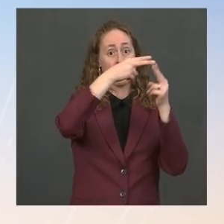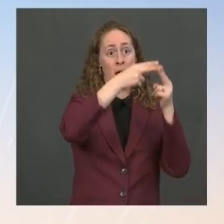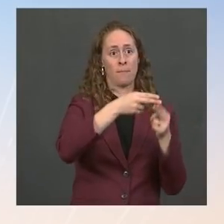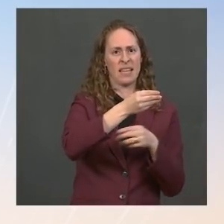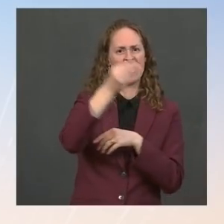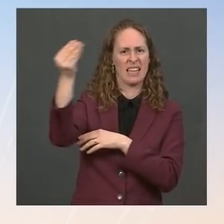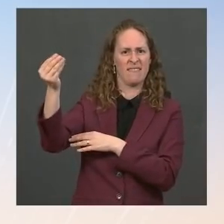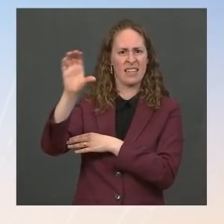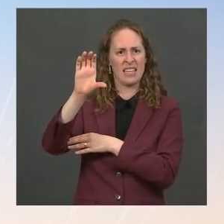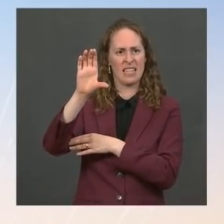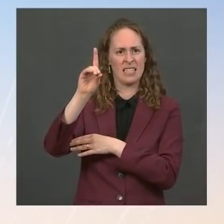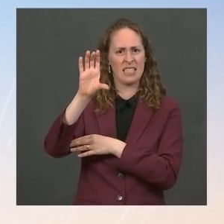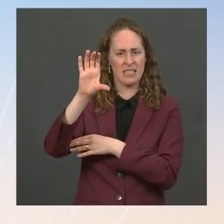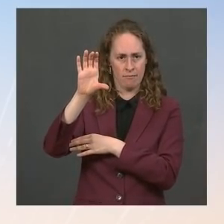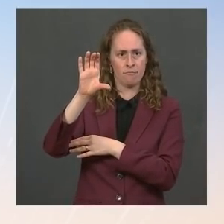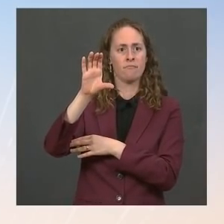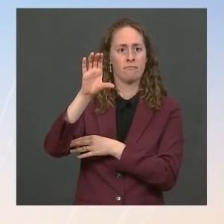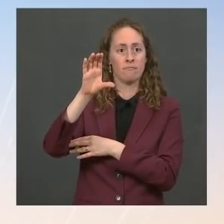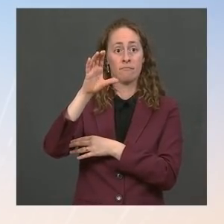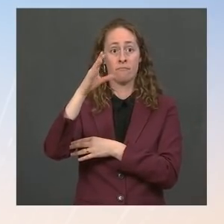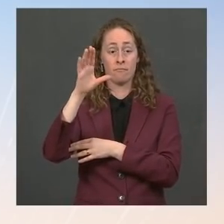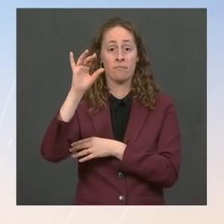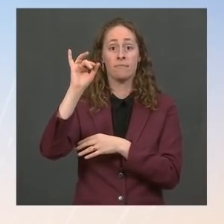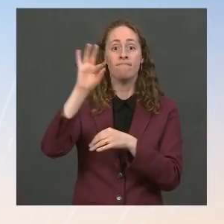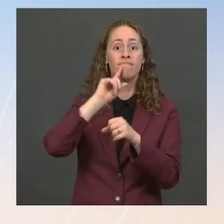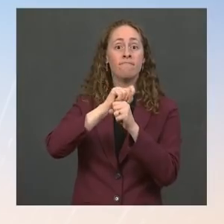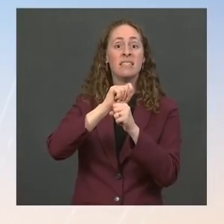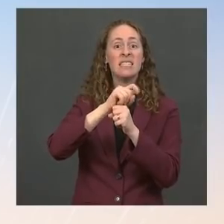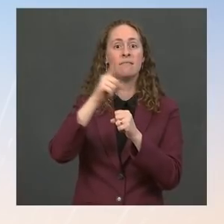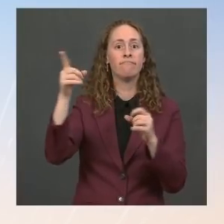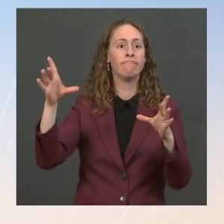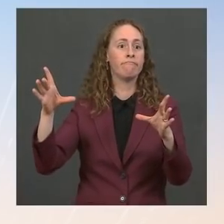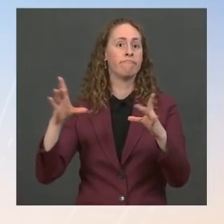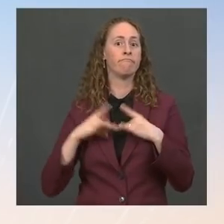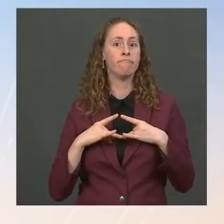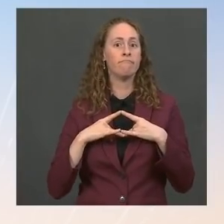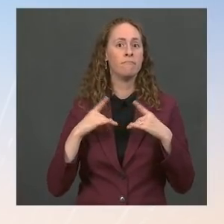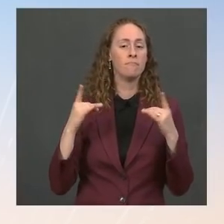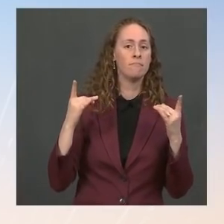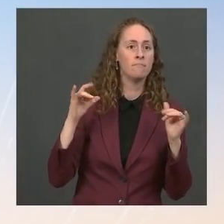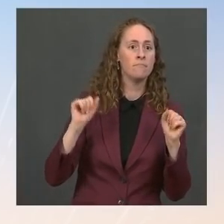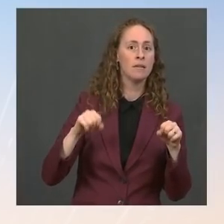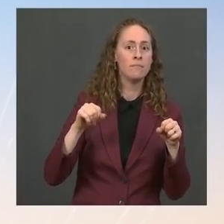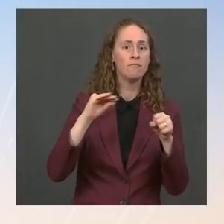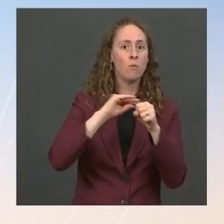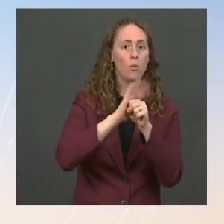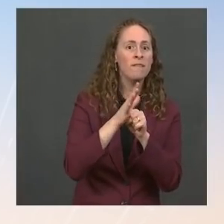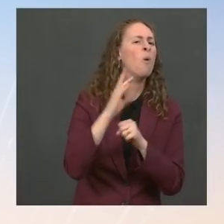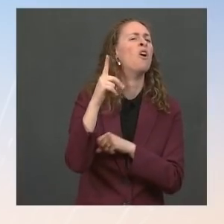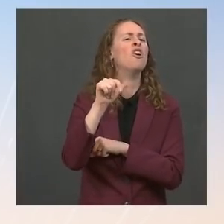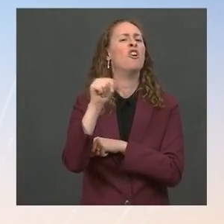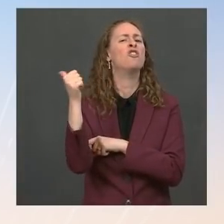who have been exposed to COVID-19 variants or other pathogens. And these requirements will apply globally.